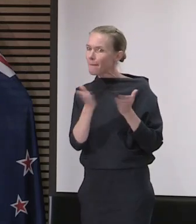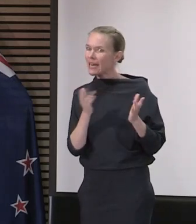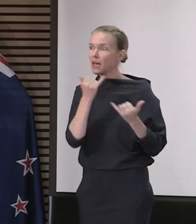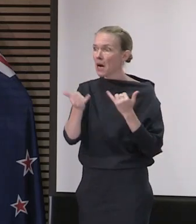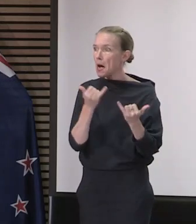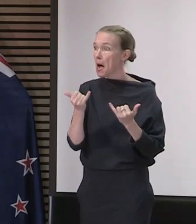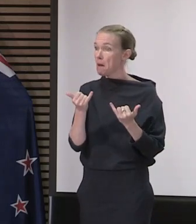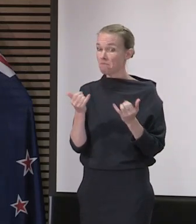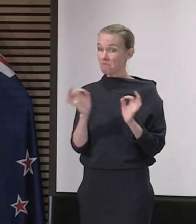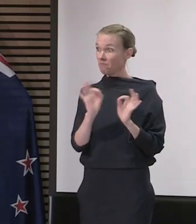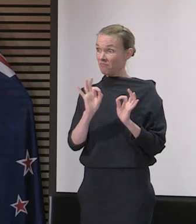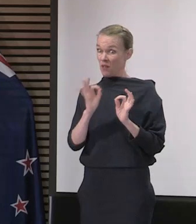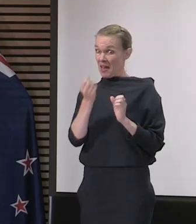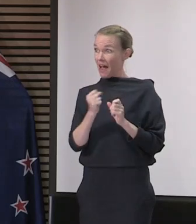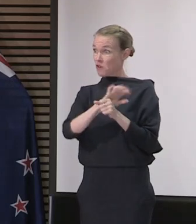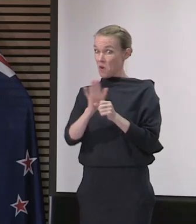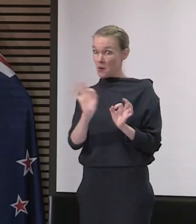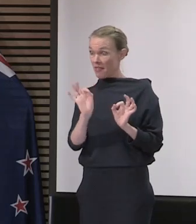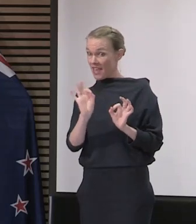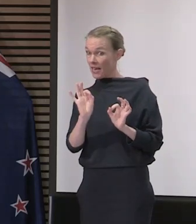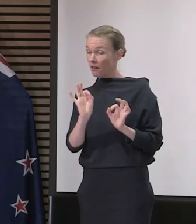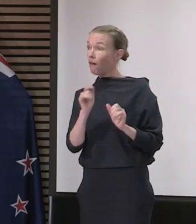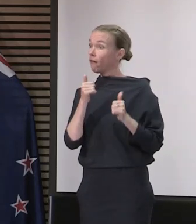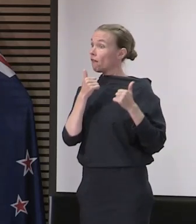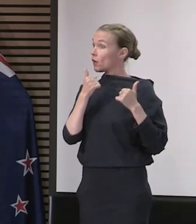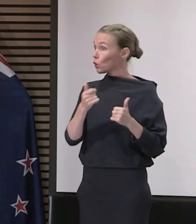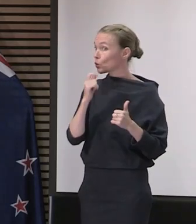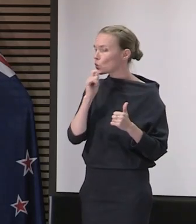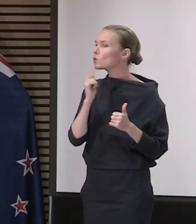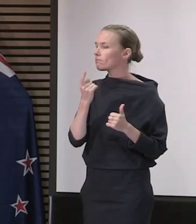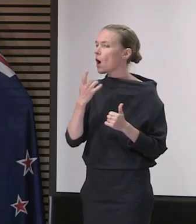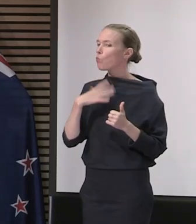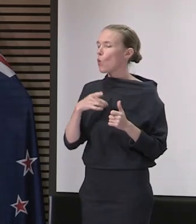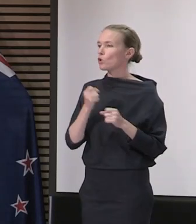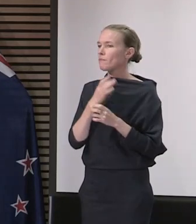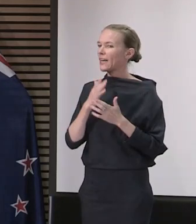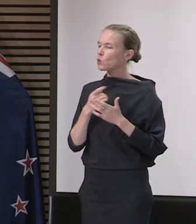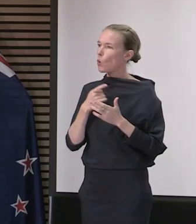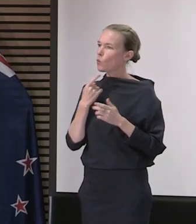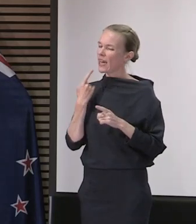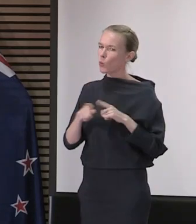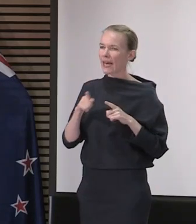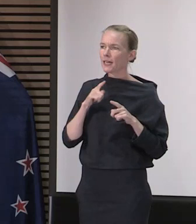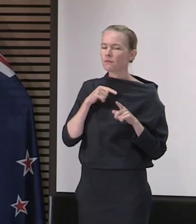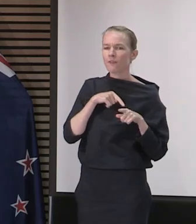has shown up as any further, with any further cases, which is reassuring, but we want to